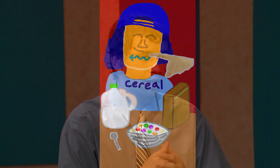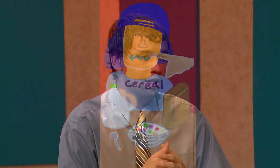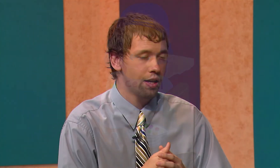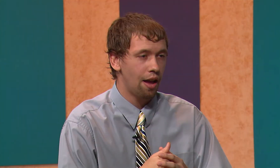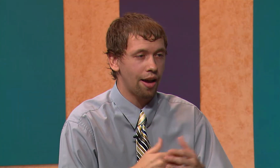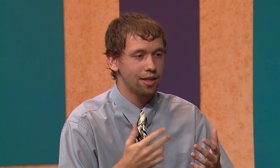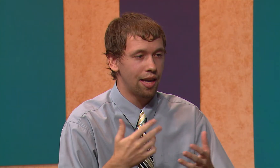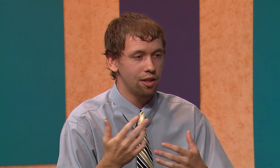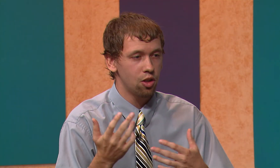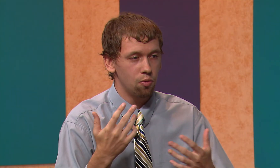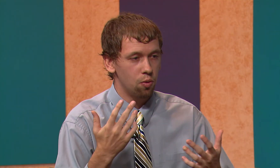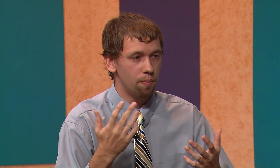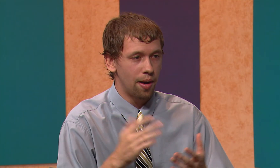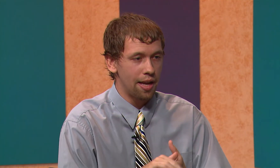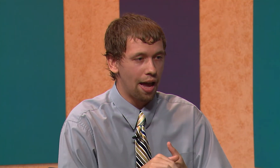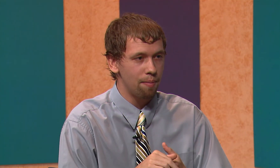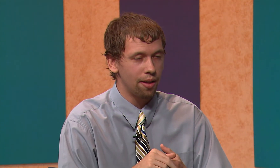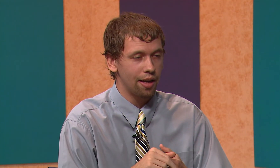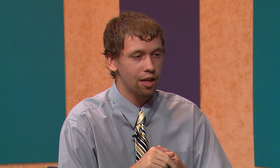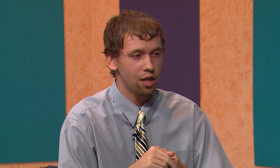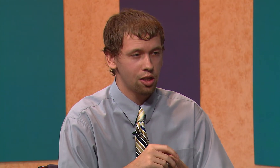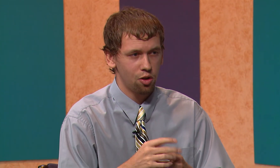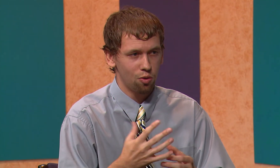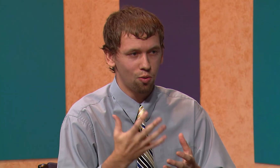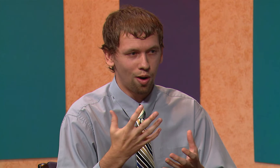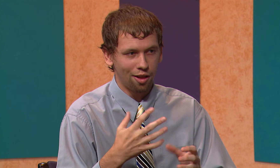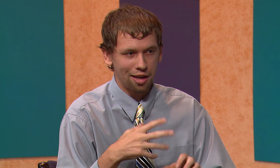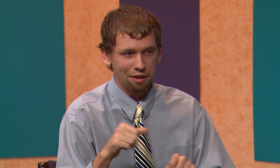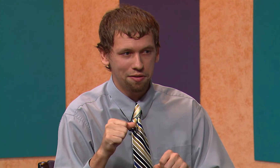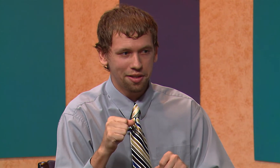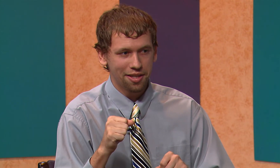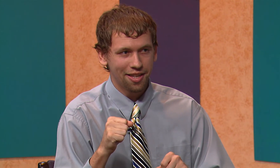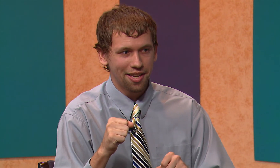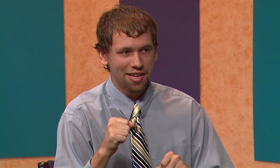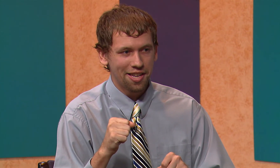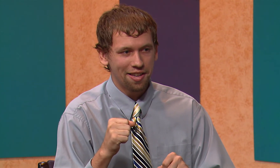I can sign to my dad and be like “Wanna leave?”